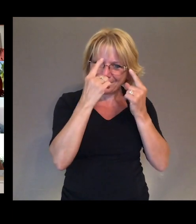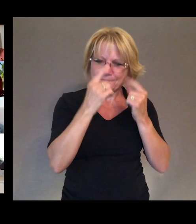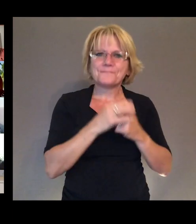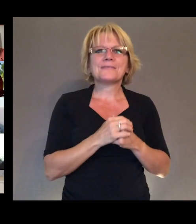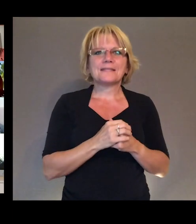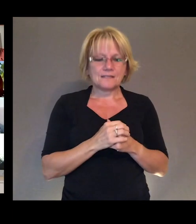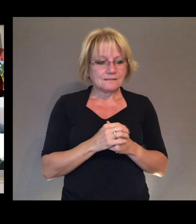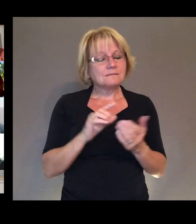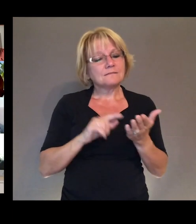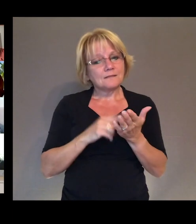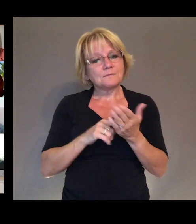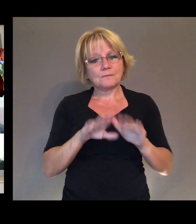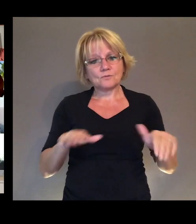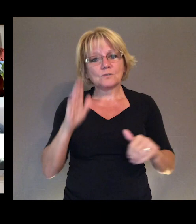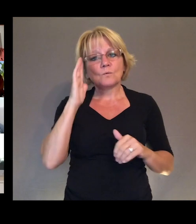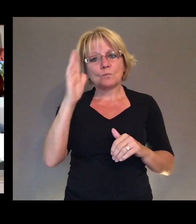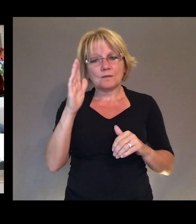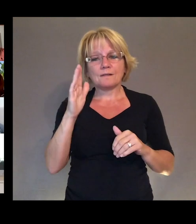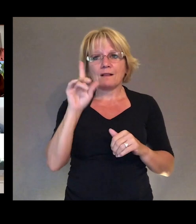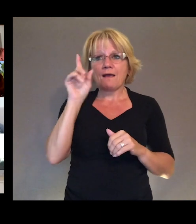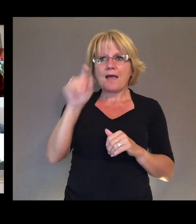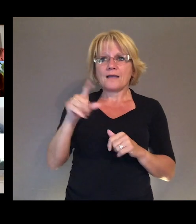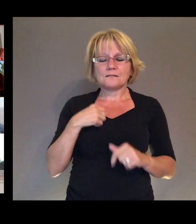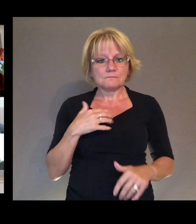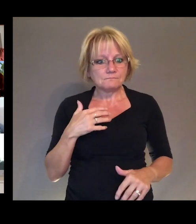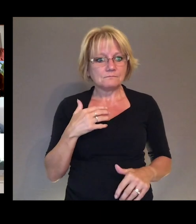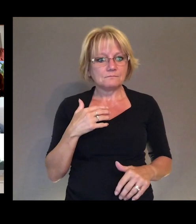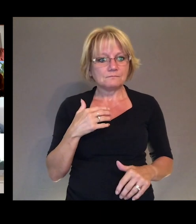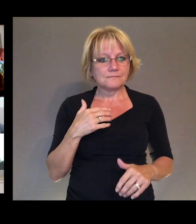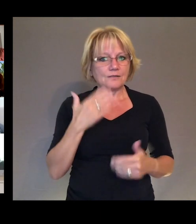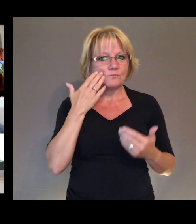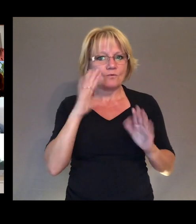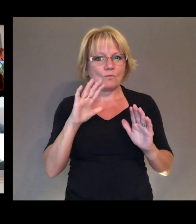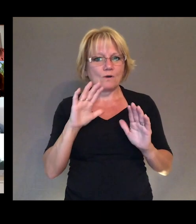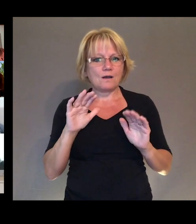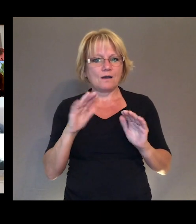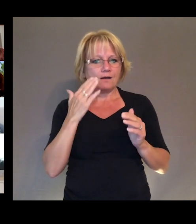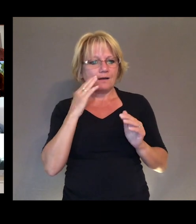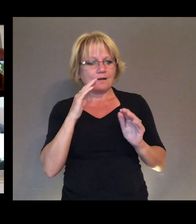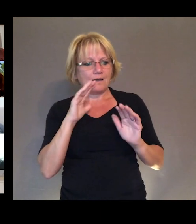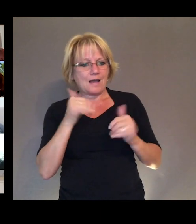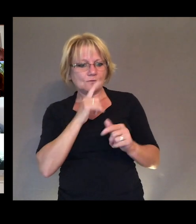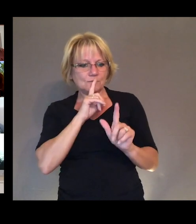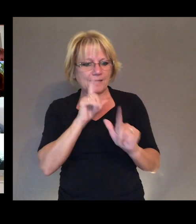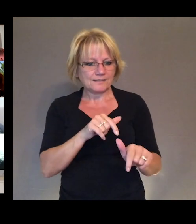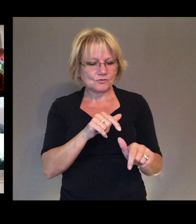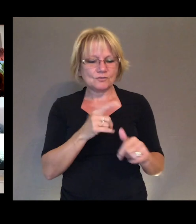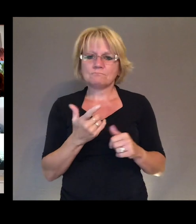that children are gonna surprise you with a question. And if you don't have a great answer for it, or you don't know how to address it, it's perfectly acceptable to say, you know,